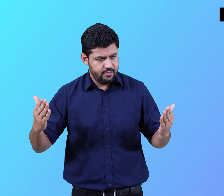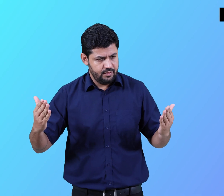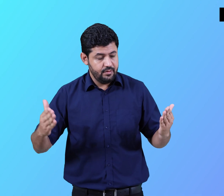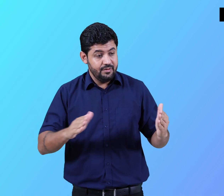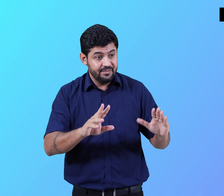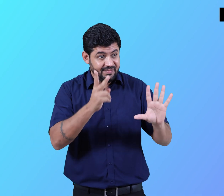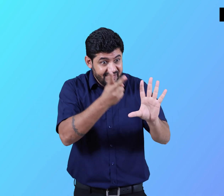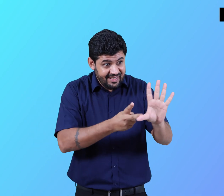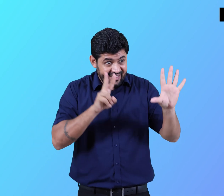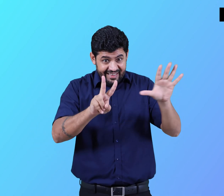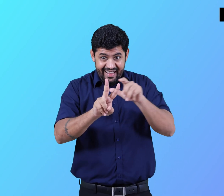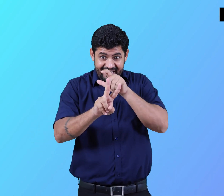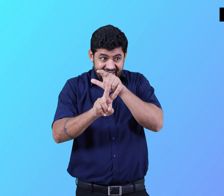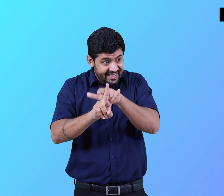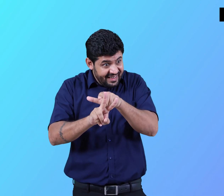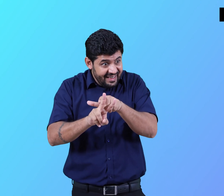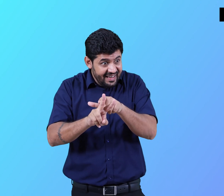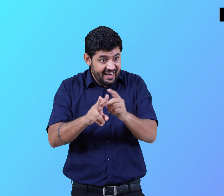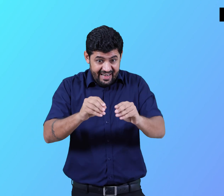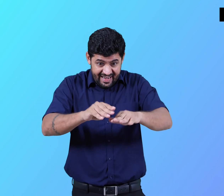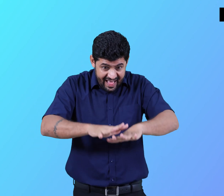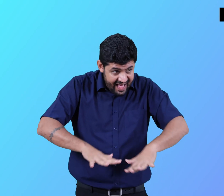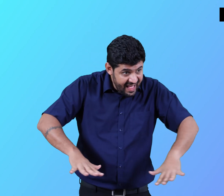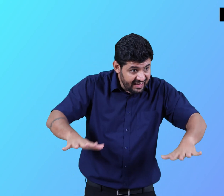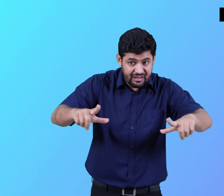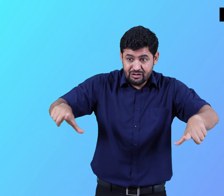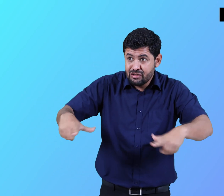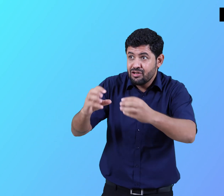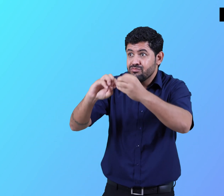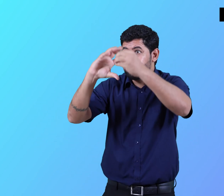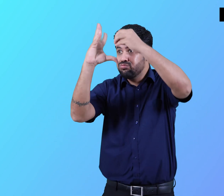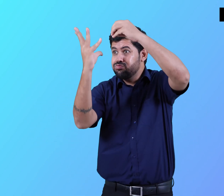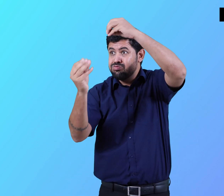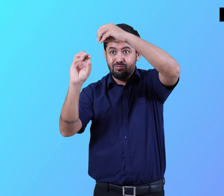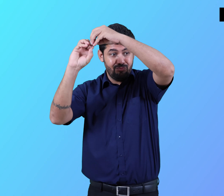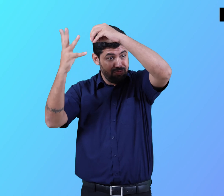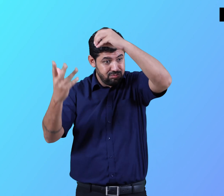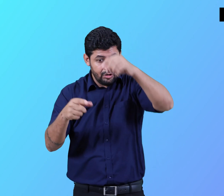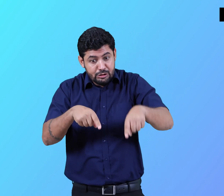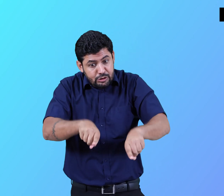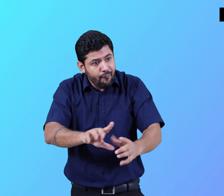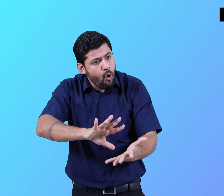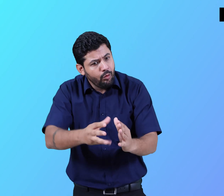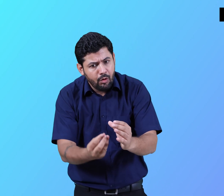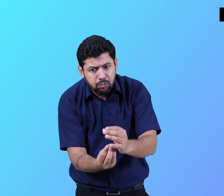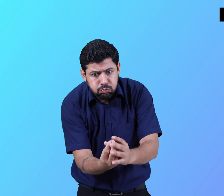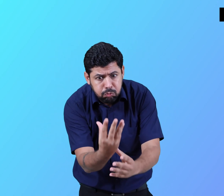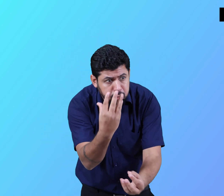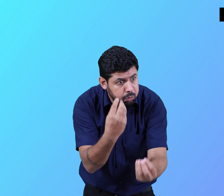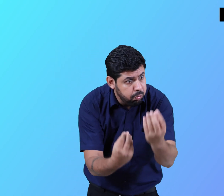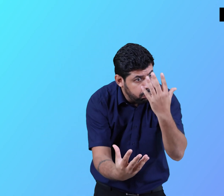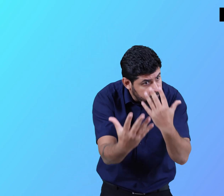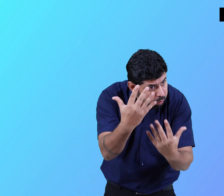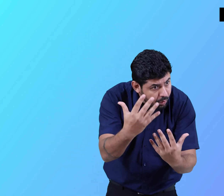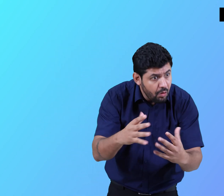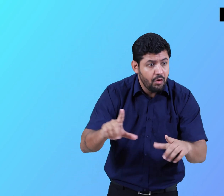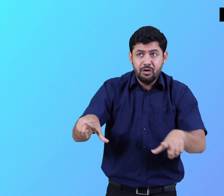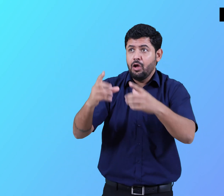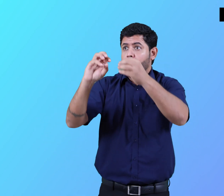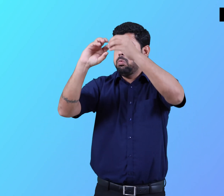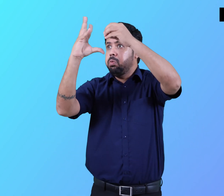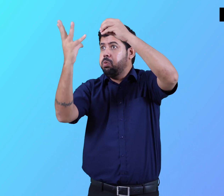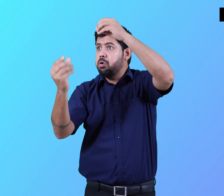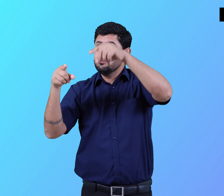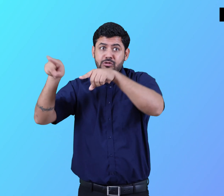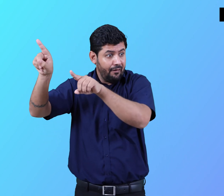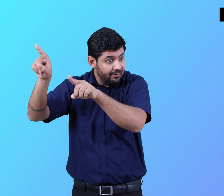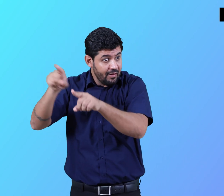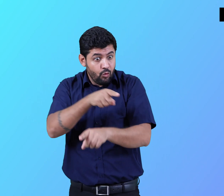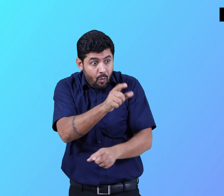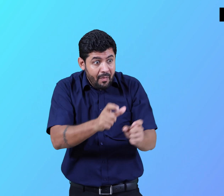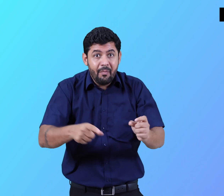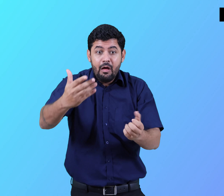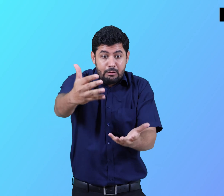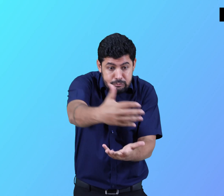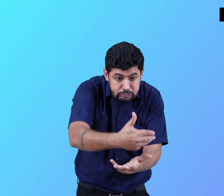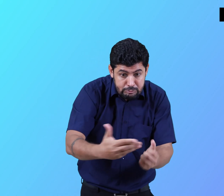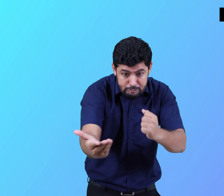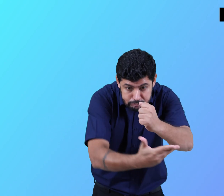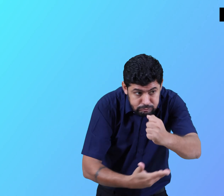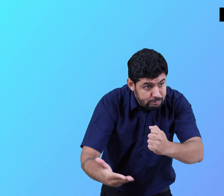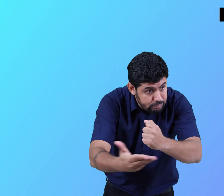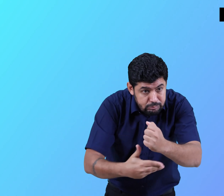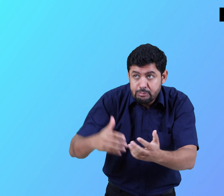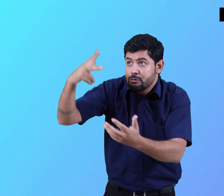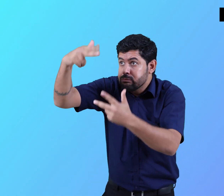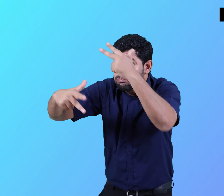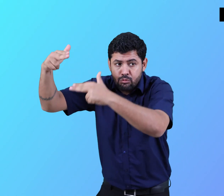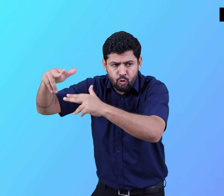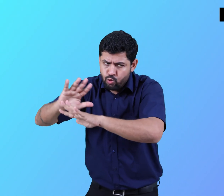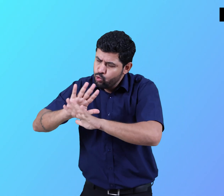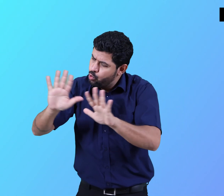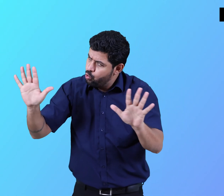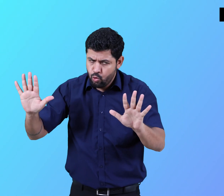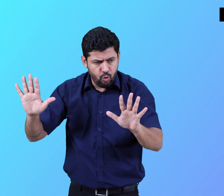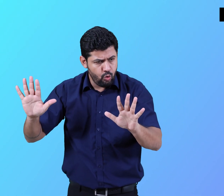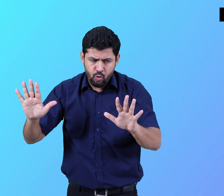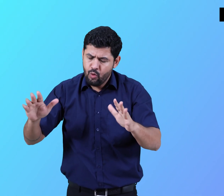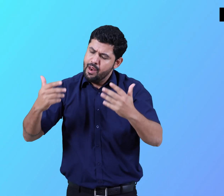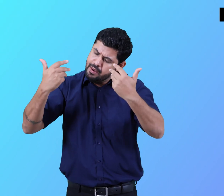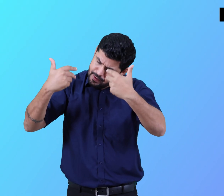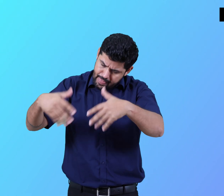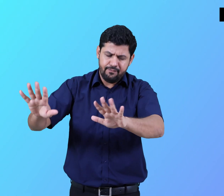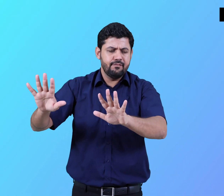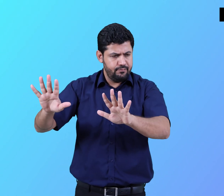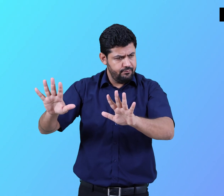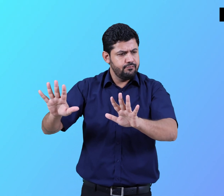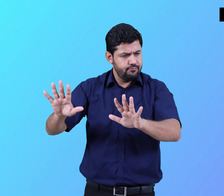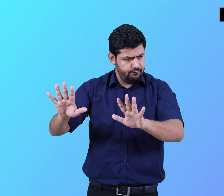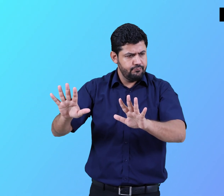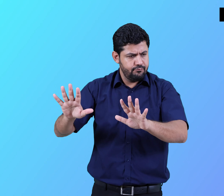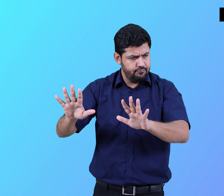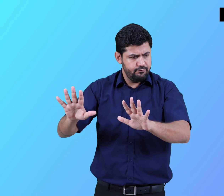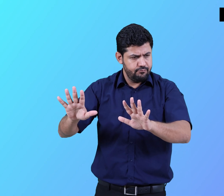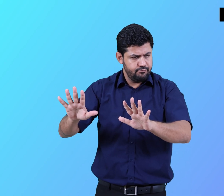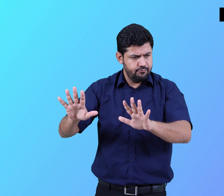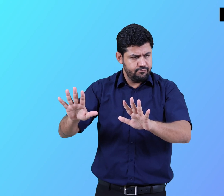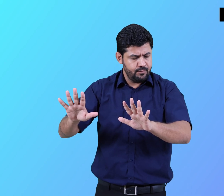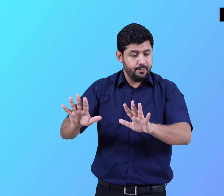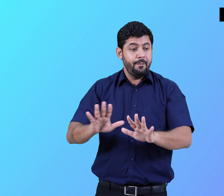You must not cut the crops that grow by themselves after your harvest. You must not gather the grapes from your vines that are not trimmed. The land will have a year of rest.